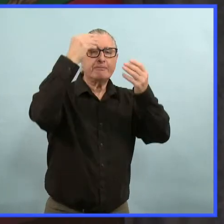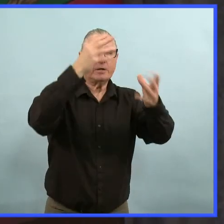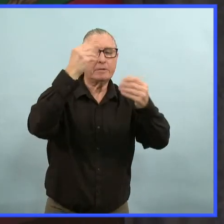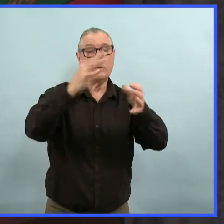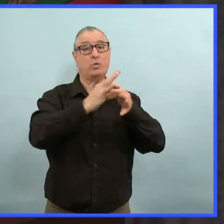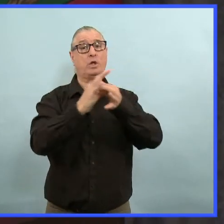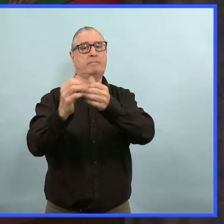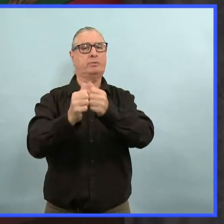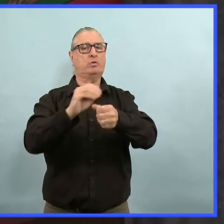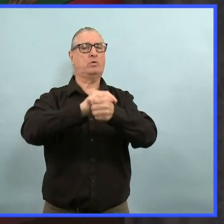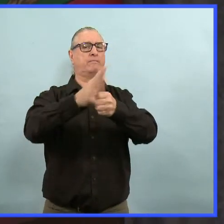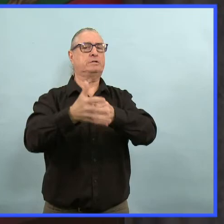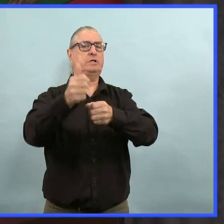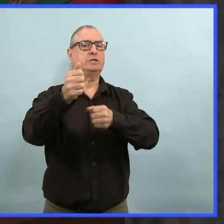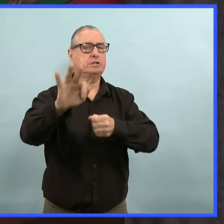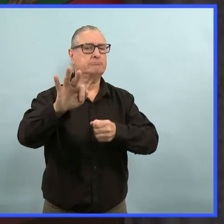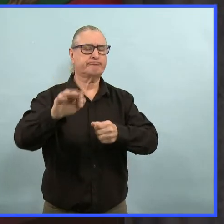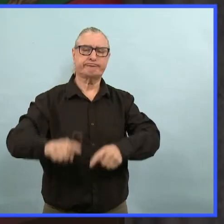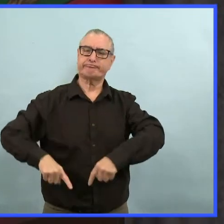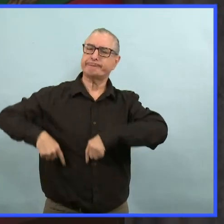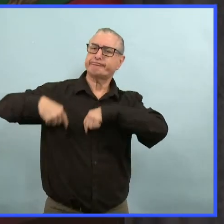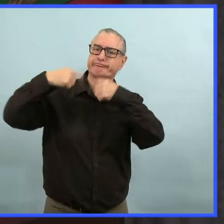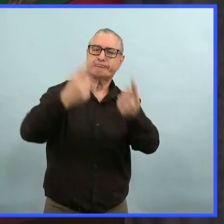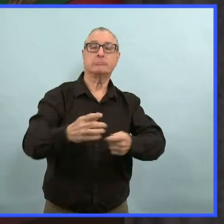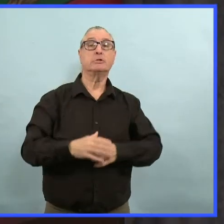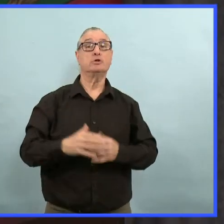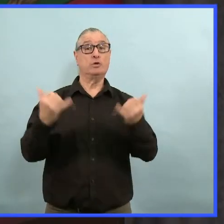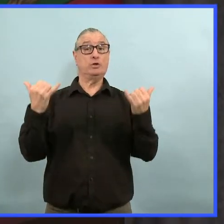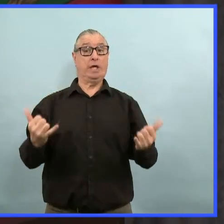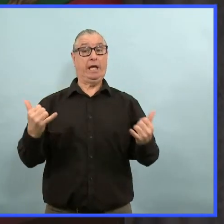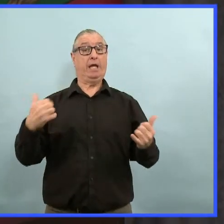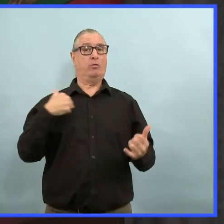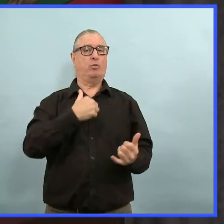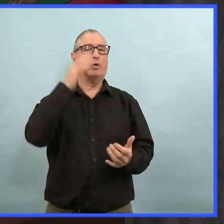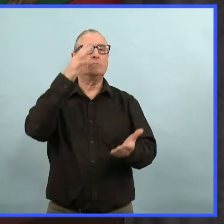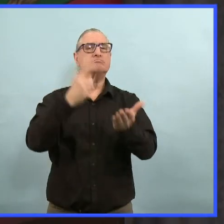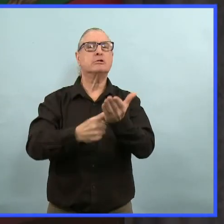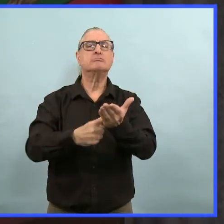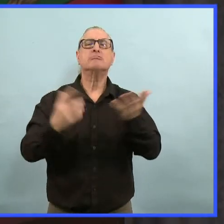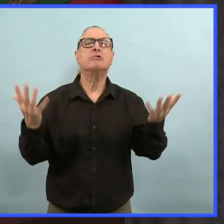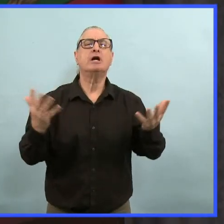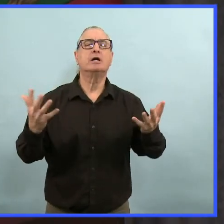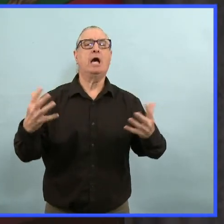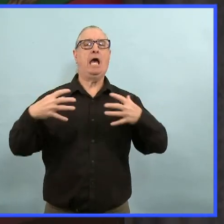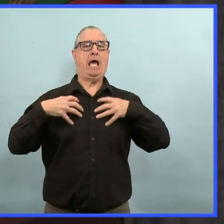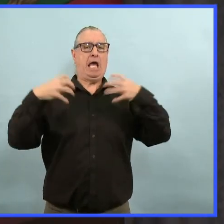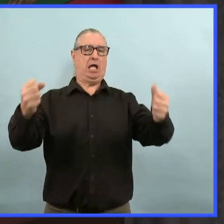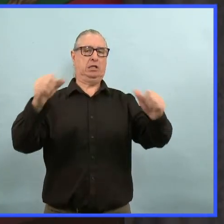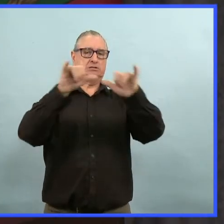coordinated plan for the health care system to recover from the intense demands of the pandemic